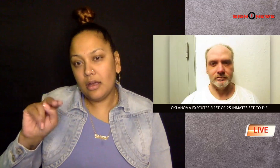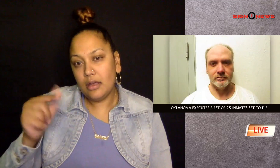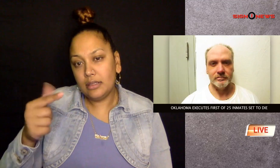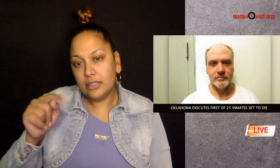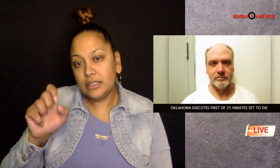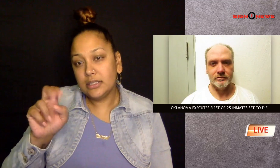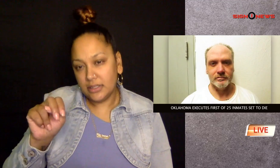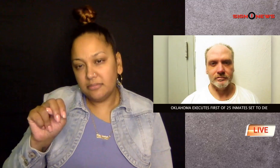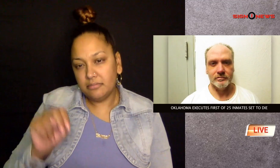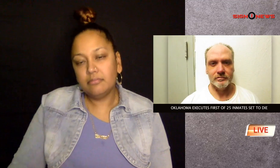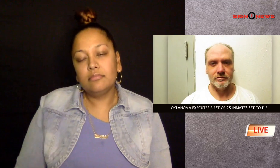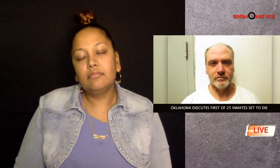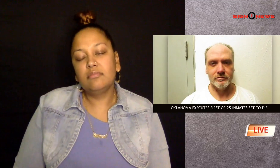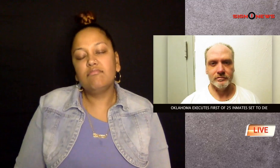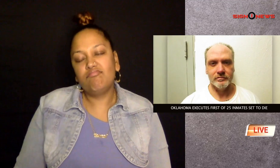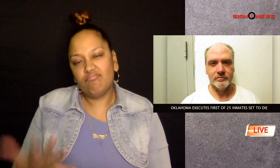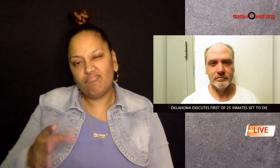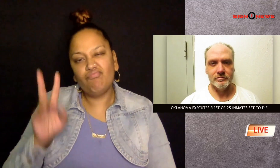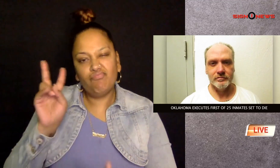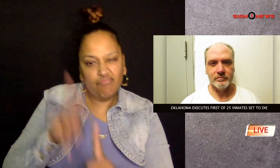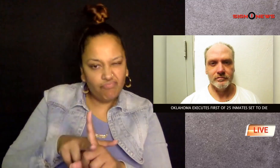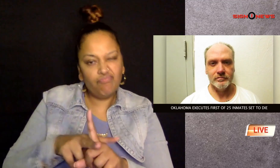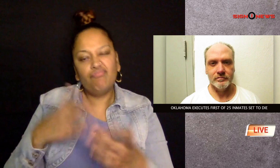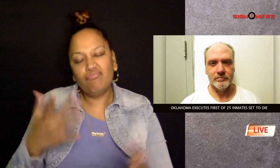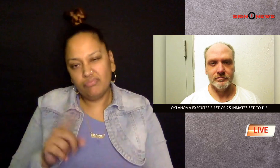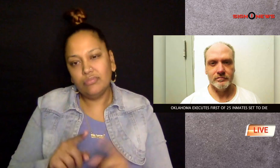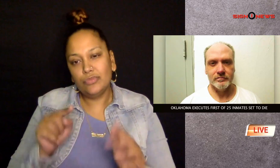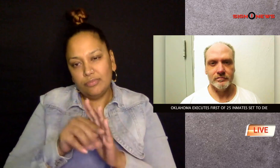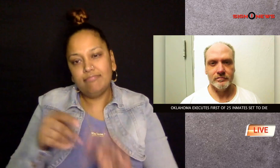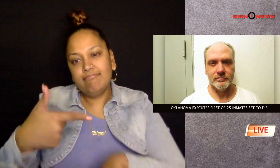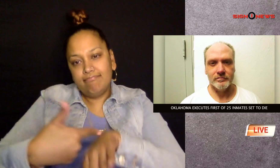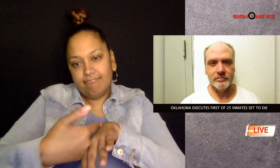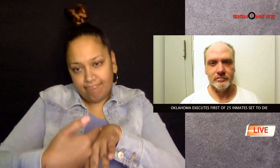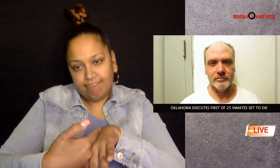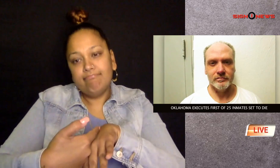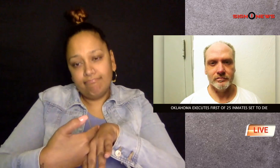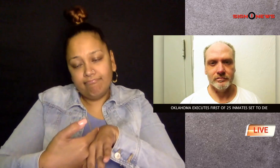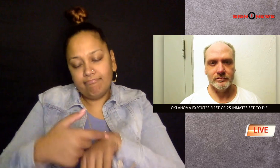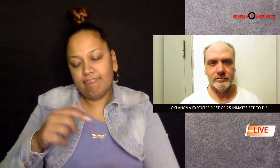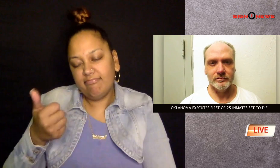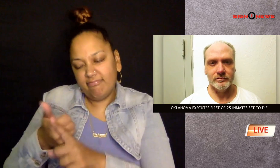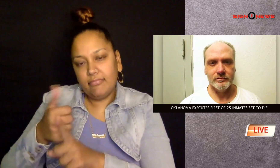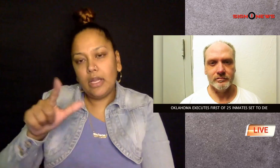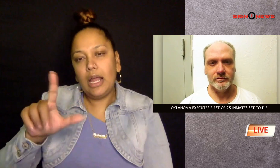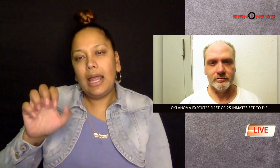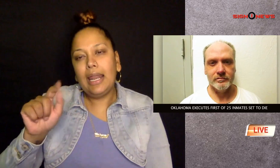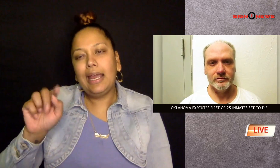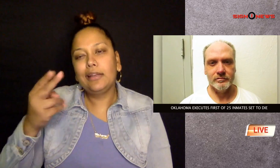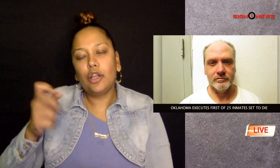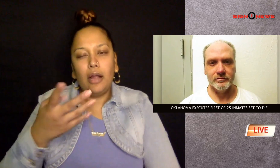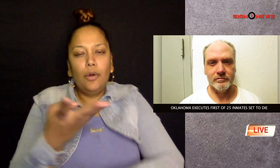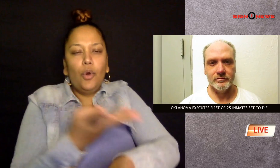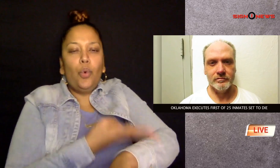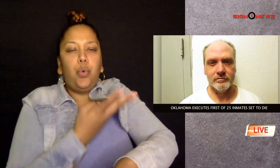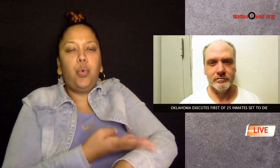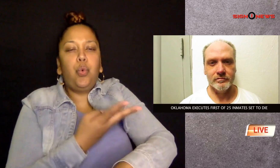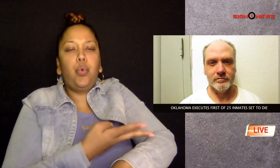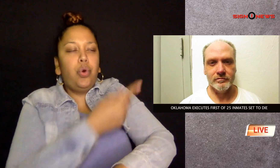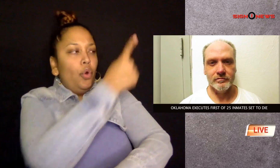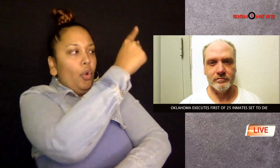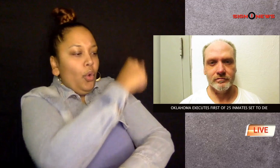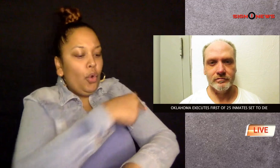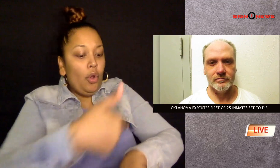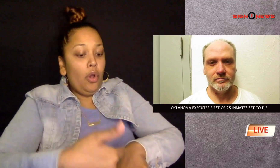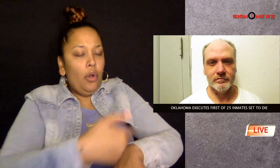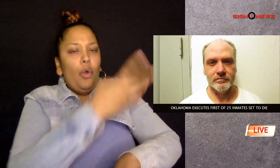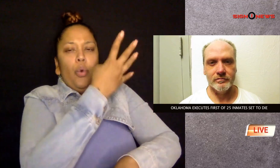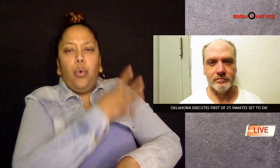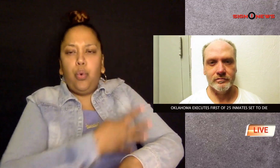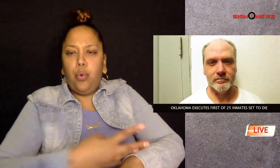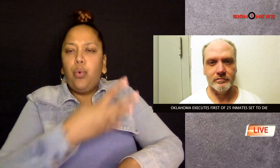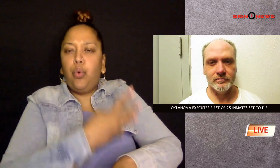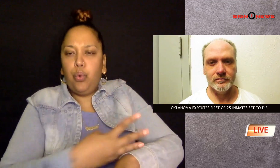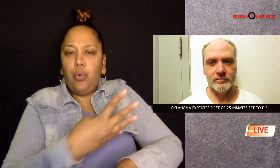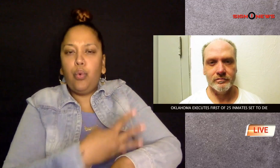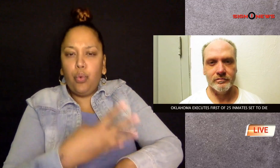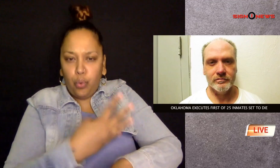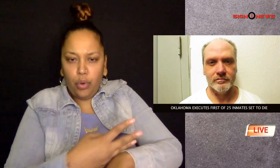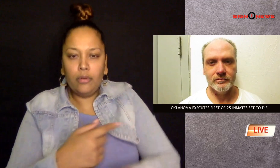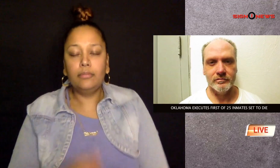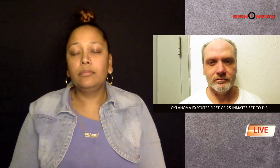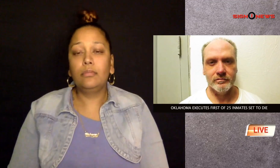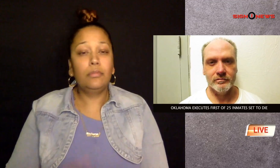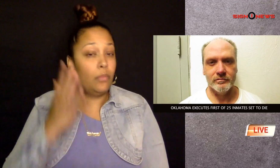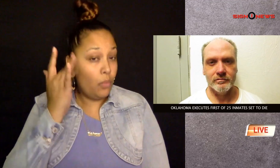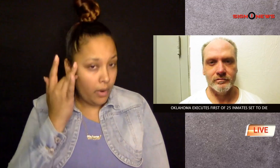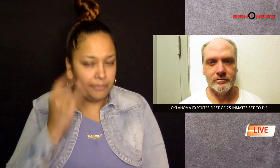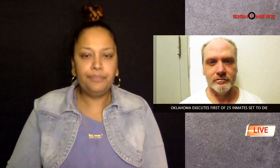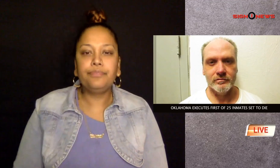50-year-old James Coddington was sentenced to die by lethal injection for murdering a man in 1997